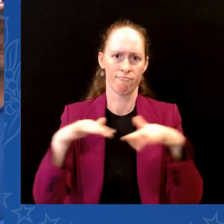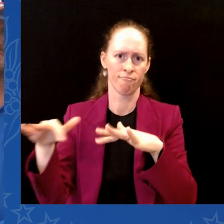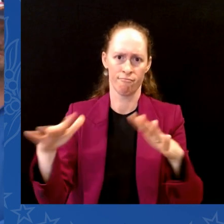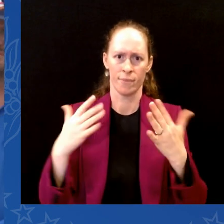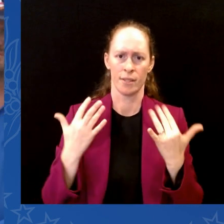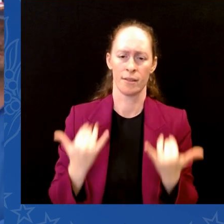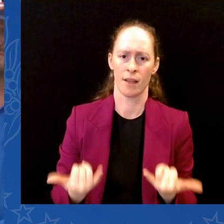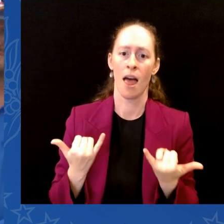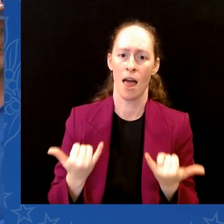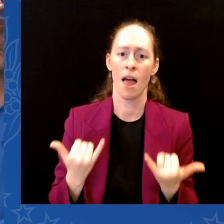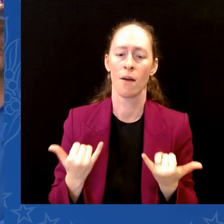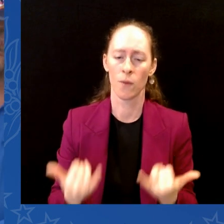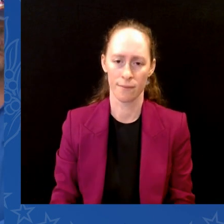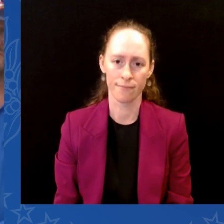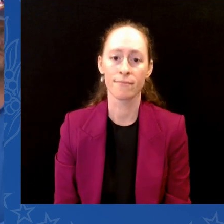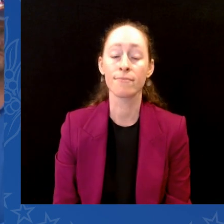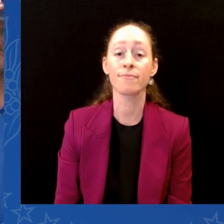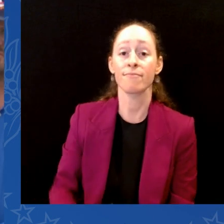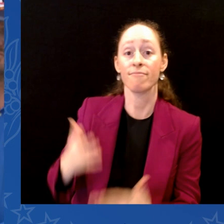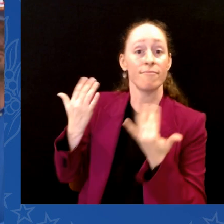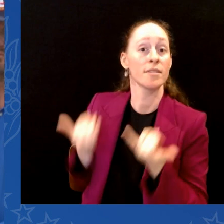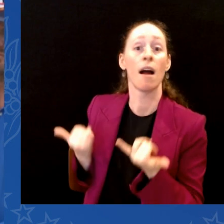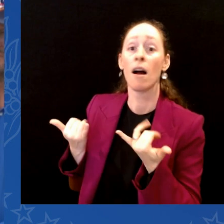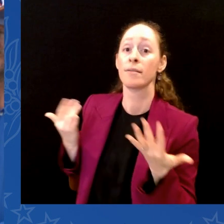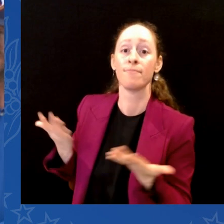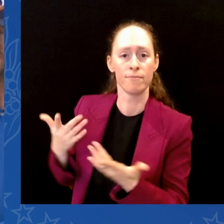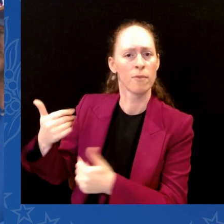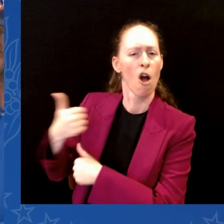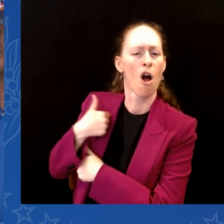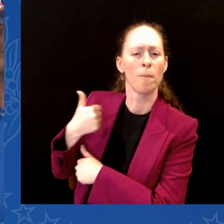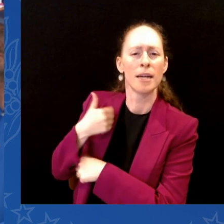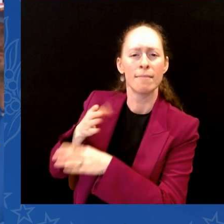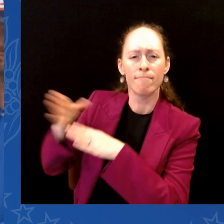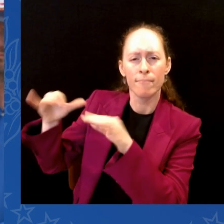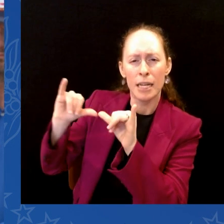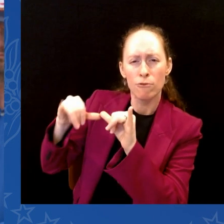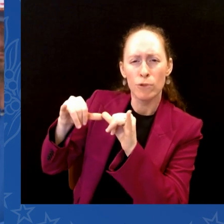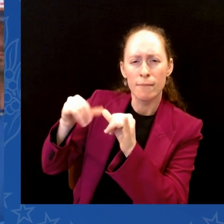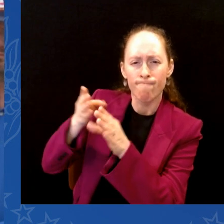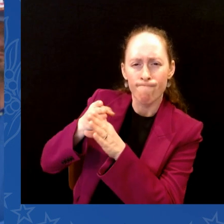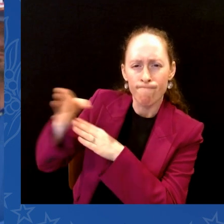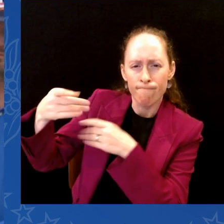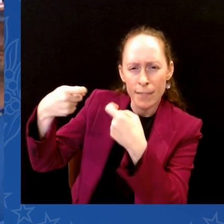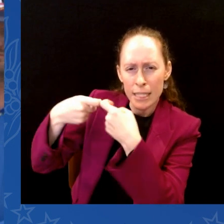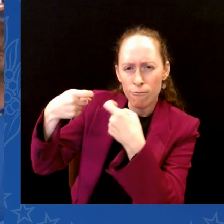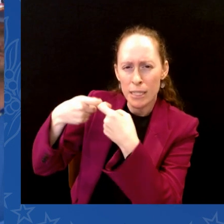nursing homes, water treatment plants to make sure these facilities are able to continue to operate.